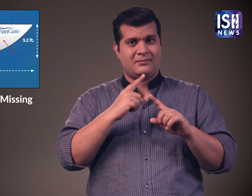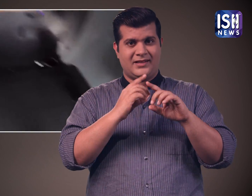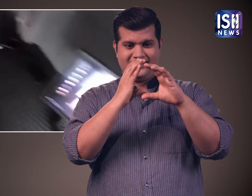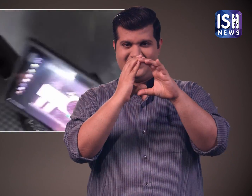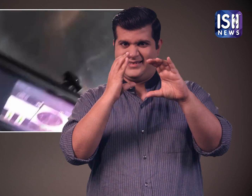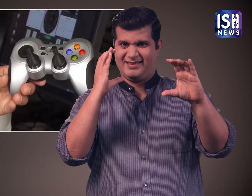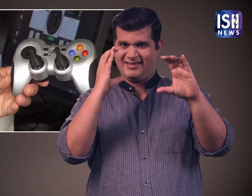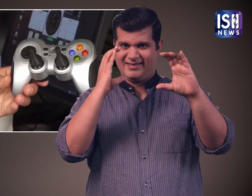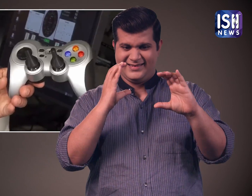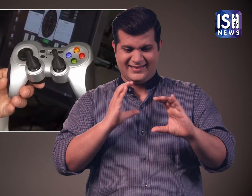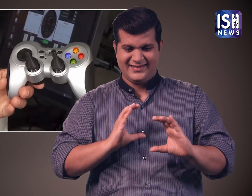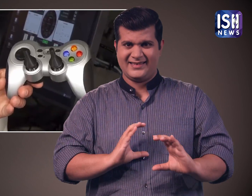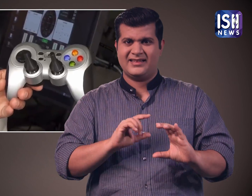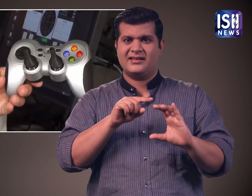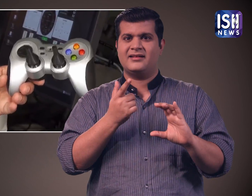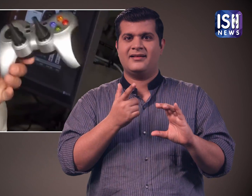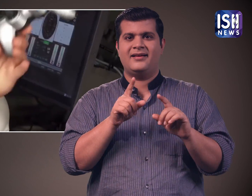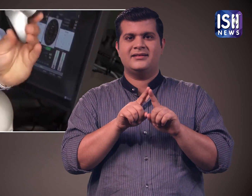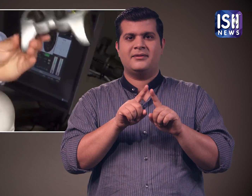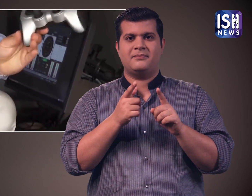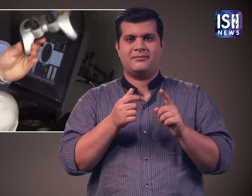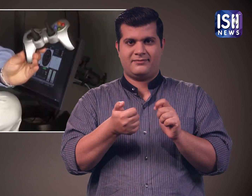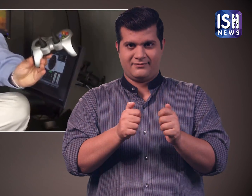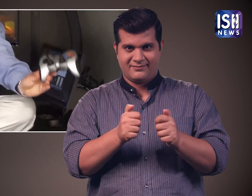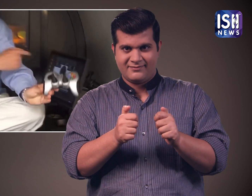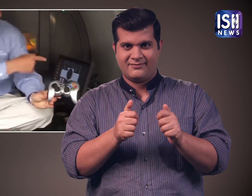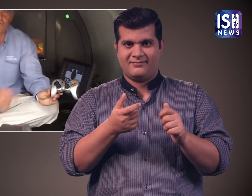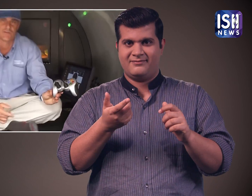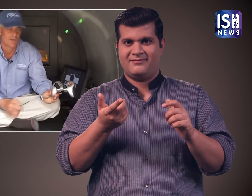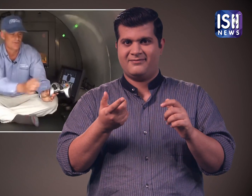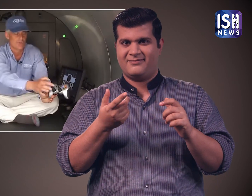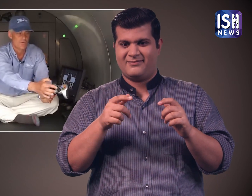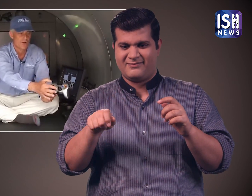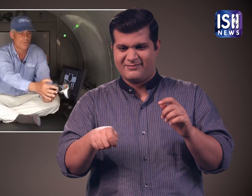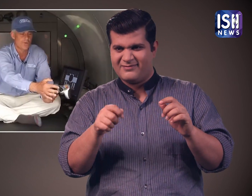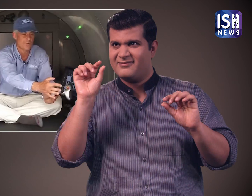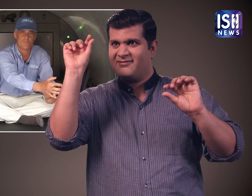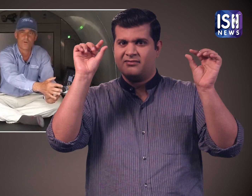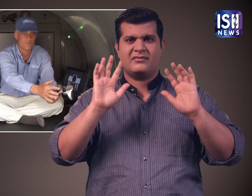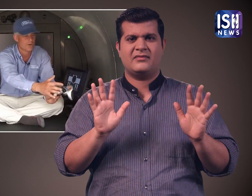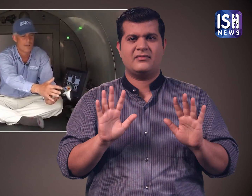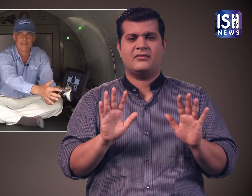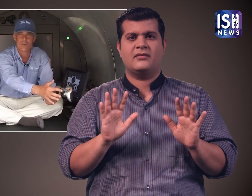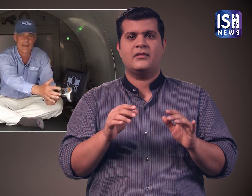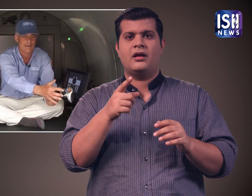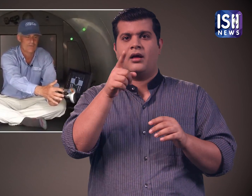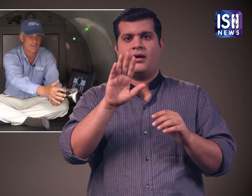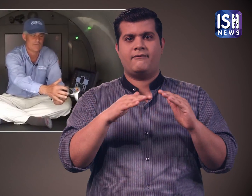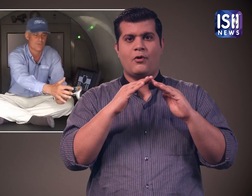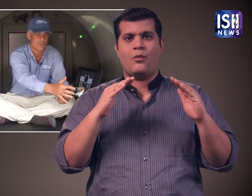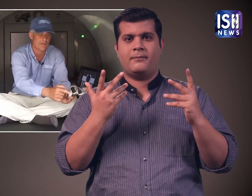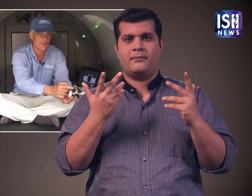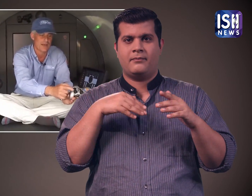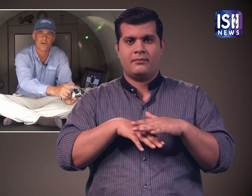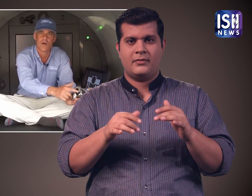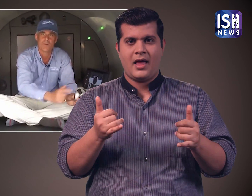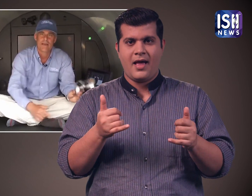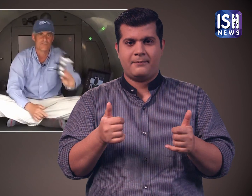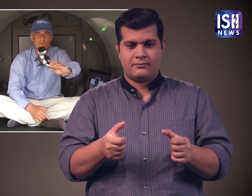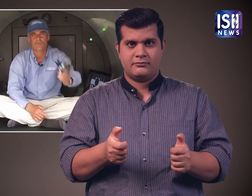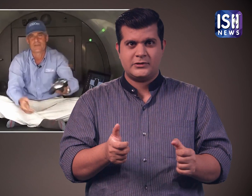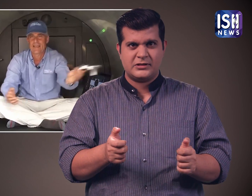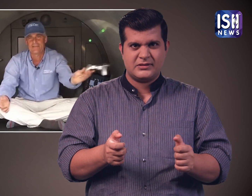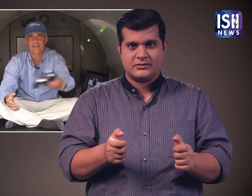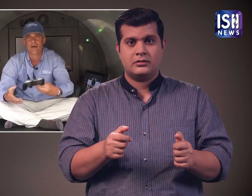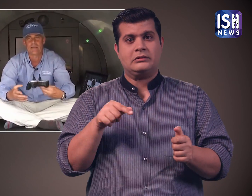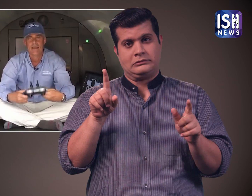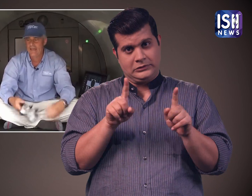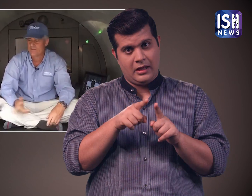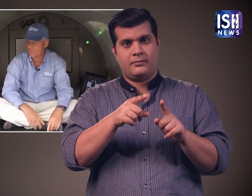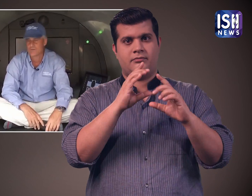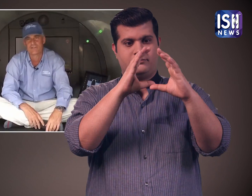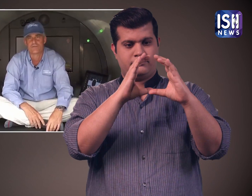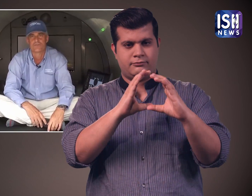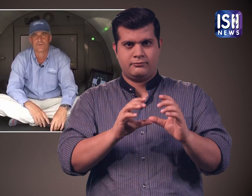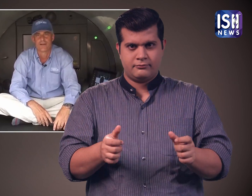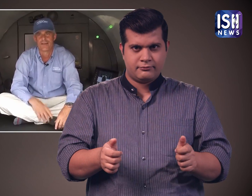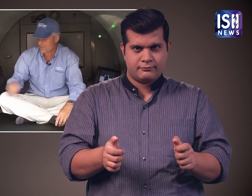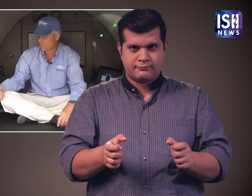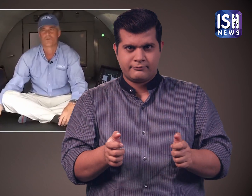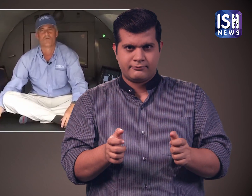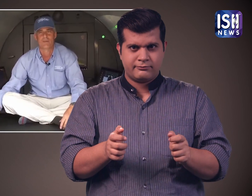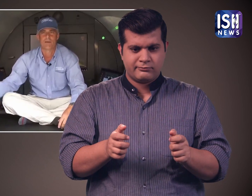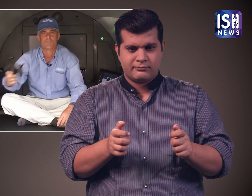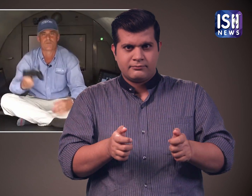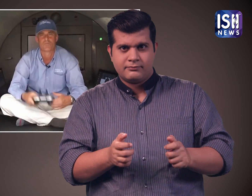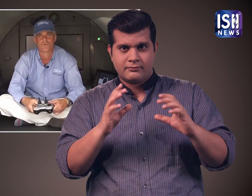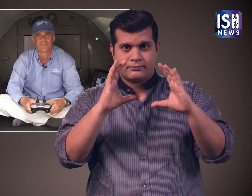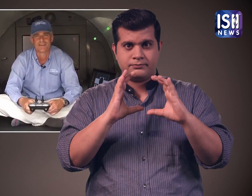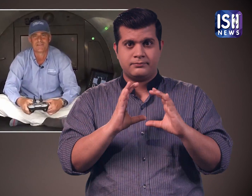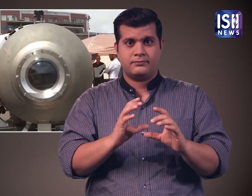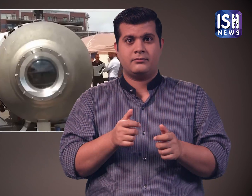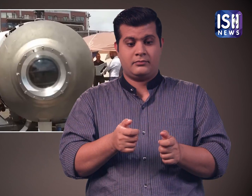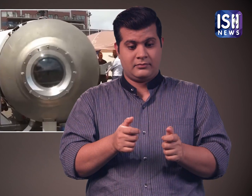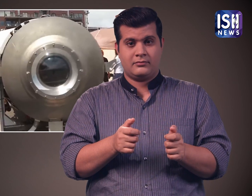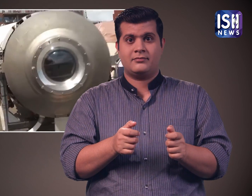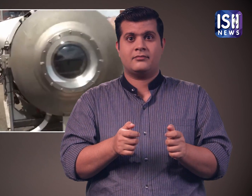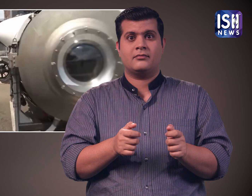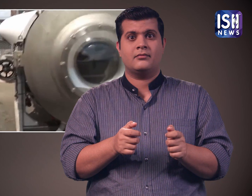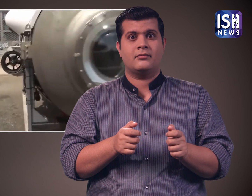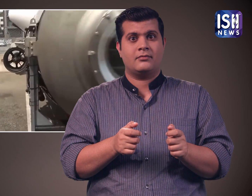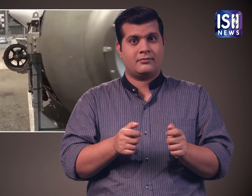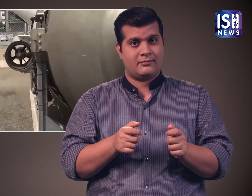The submersible is maneuvered with a device similar to a video game controller.